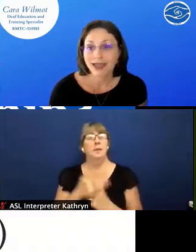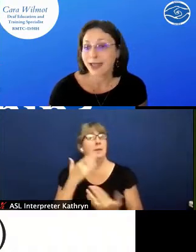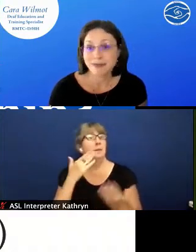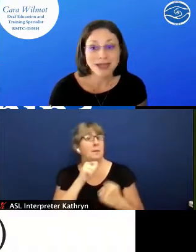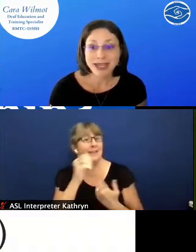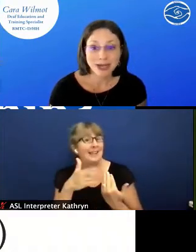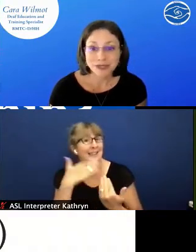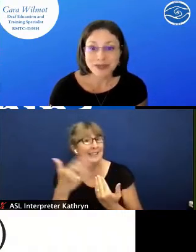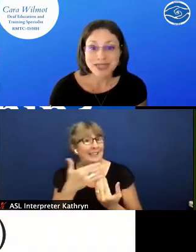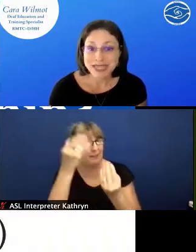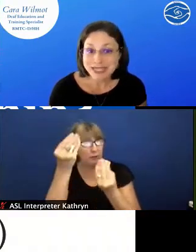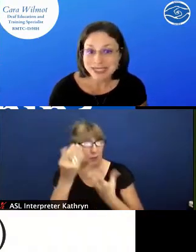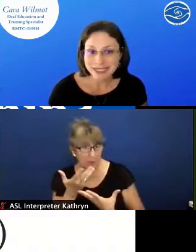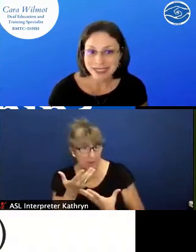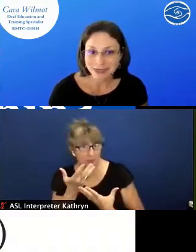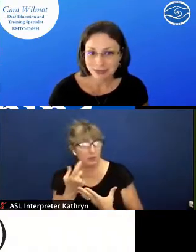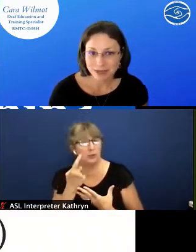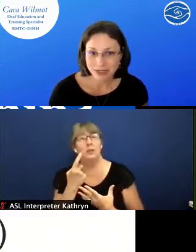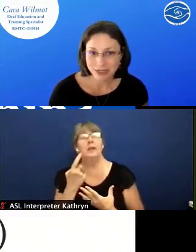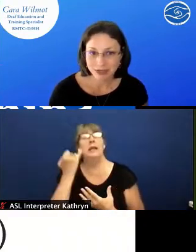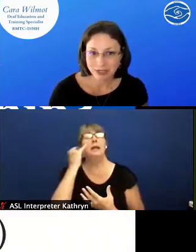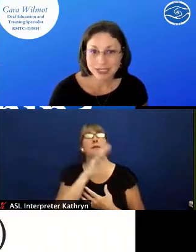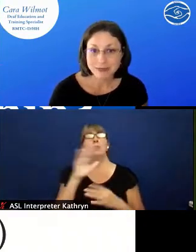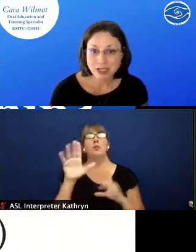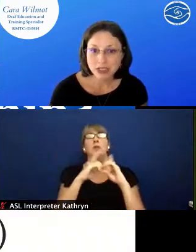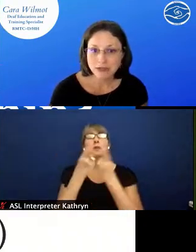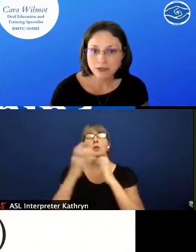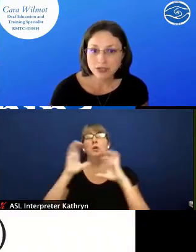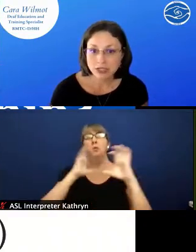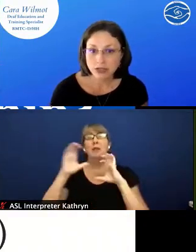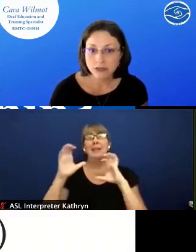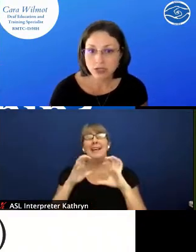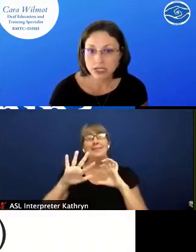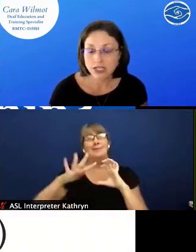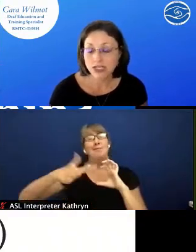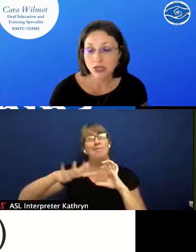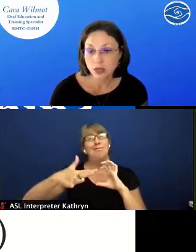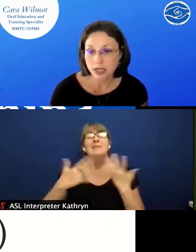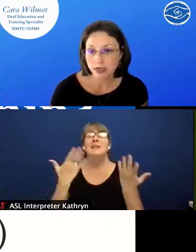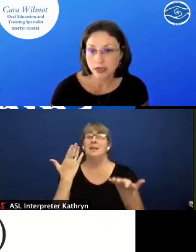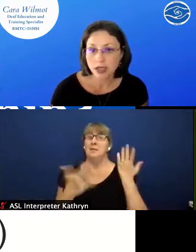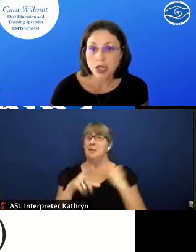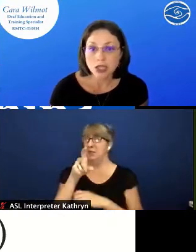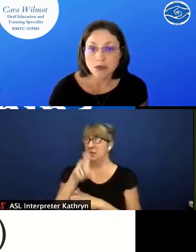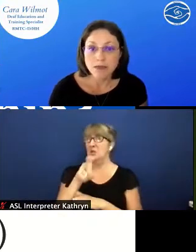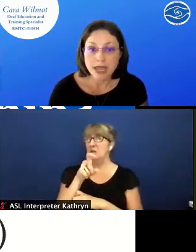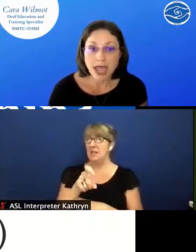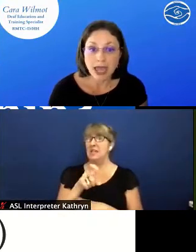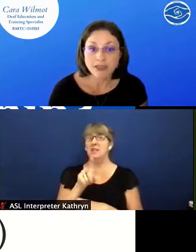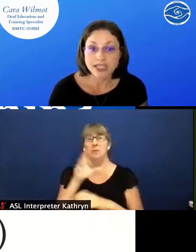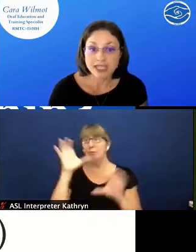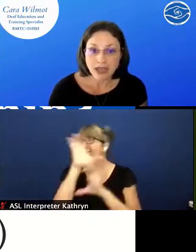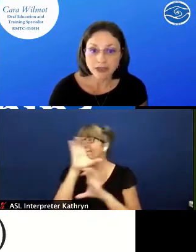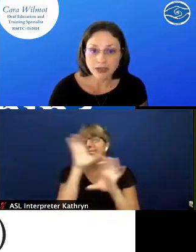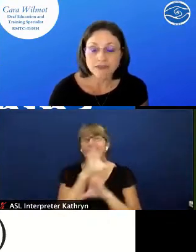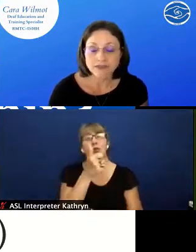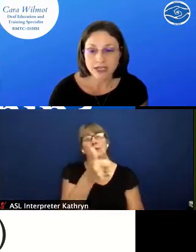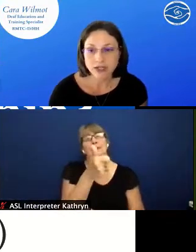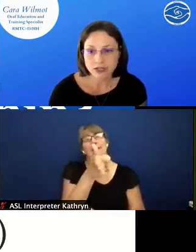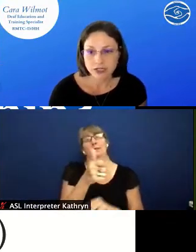It may not always be easy to get information, especially if your district communication is weak. You may have to get out there and find it yourself.